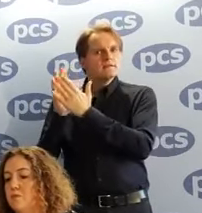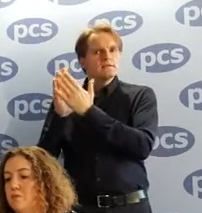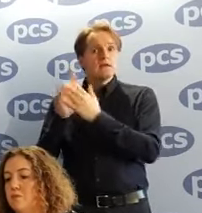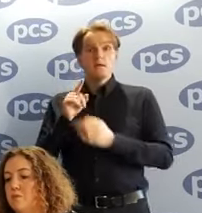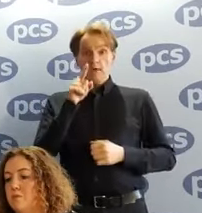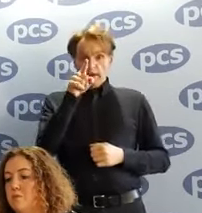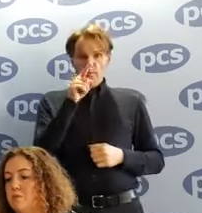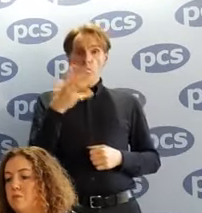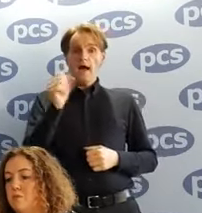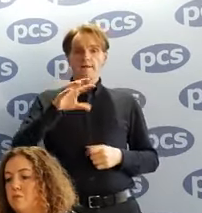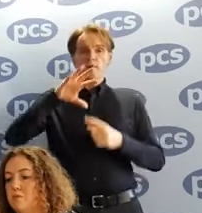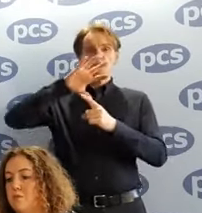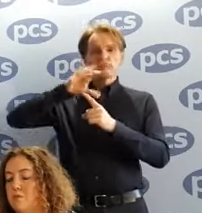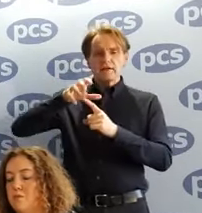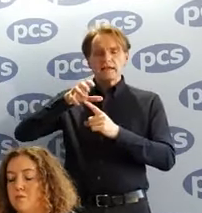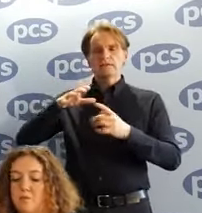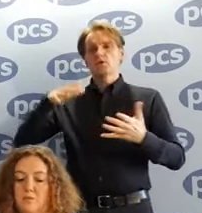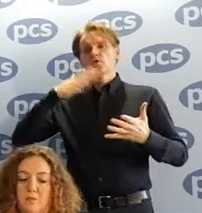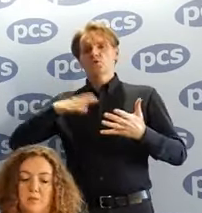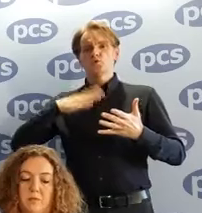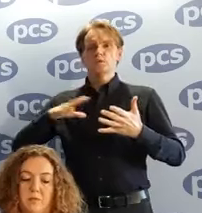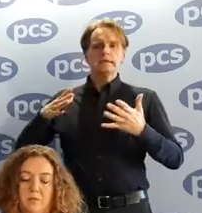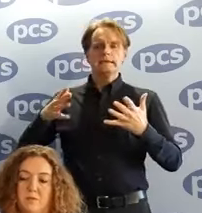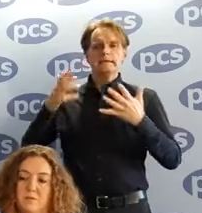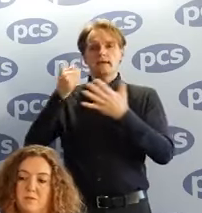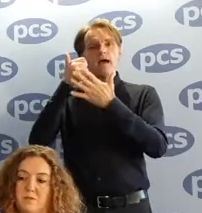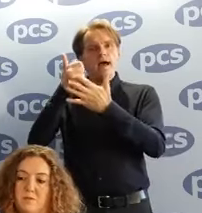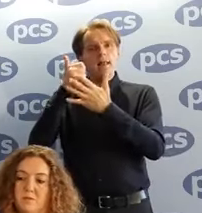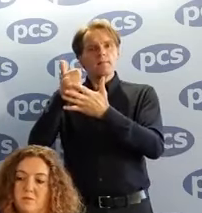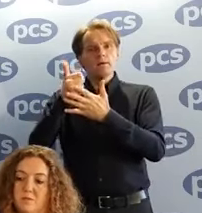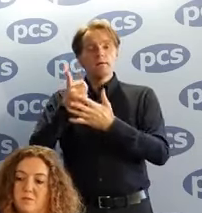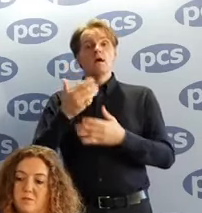needs help go to your full-time office, your group office, or your local office